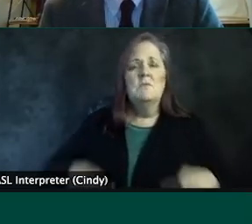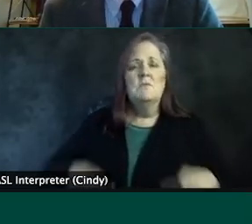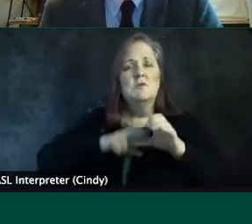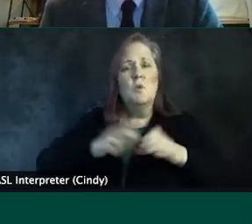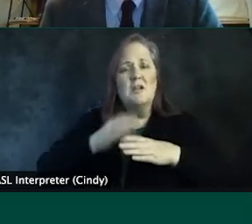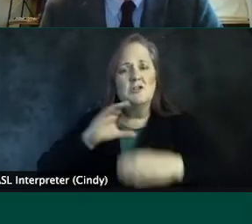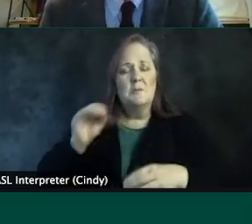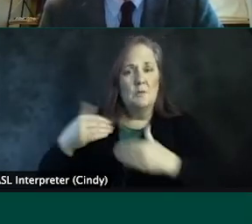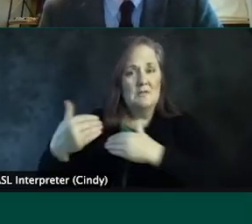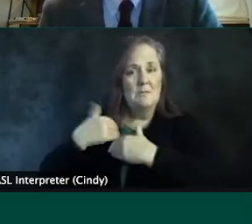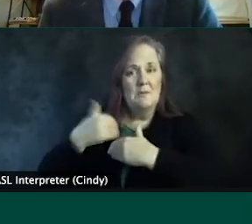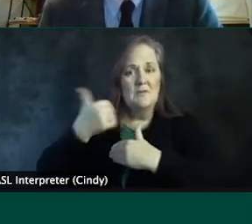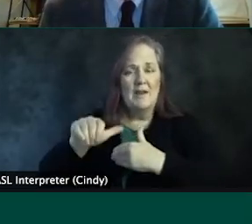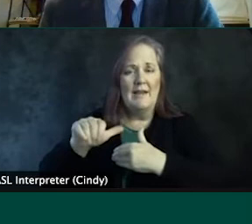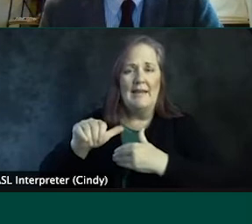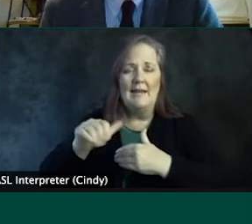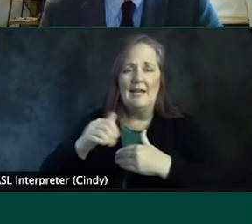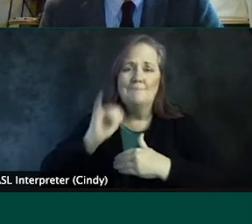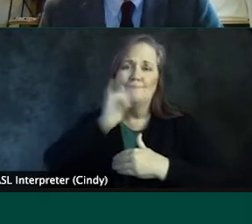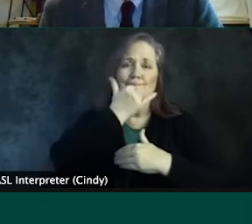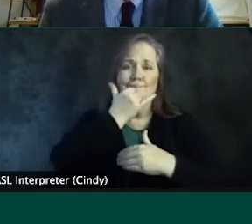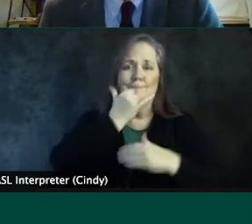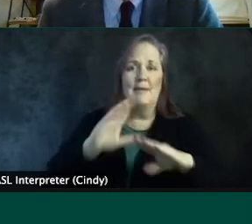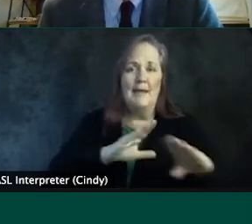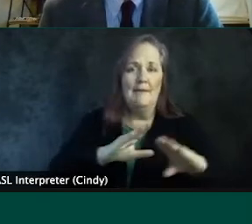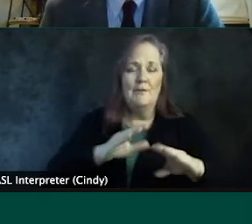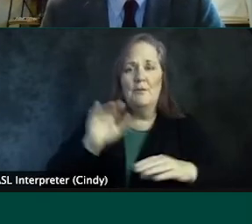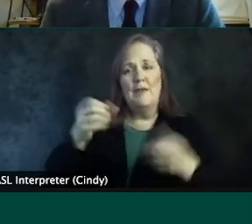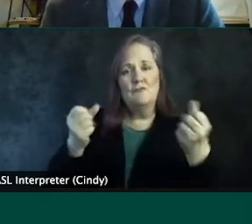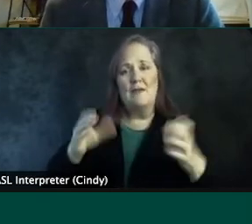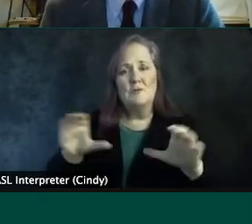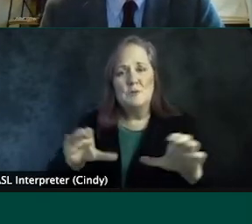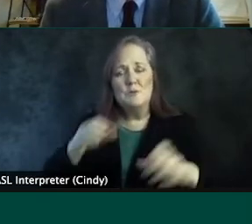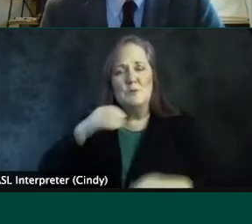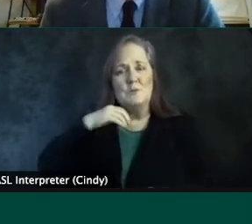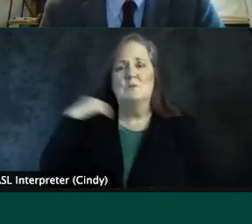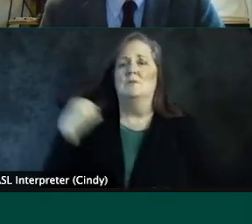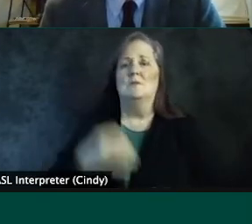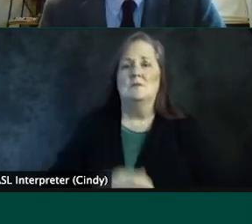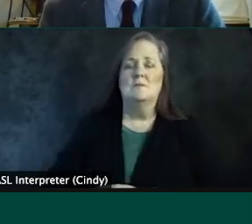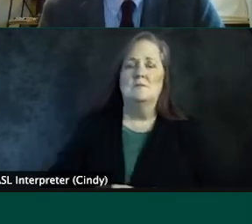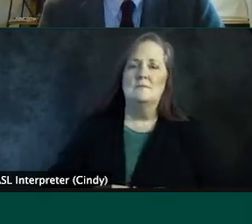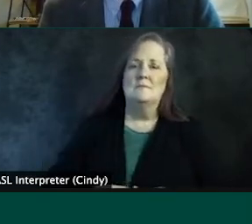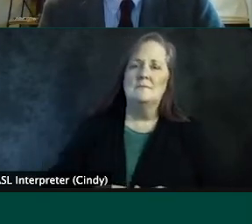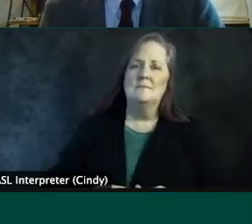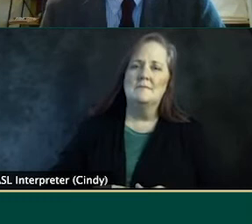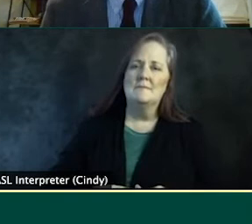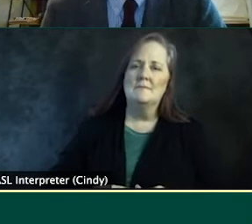How they respond, and as well how consumers respond to those changes, we don't know and we would have to wait and see.